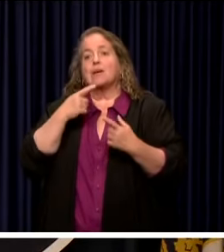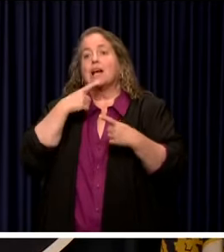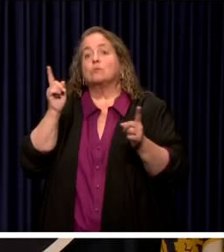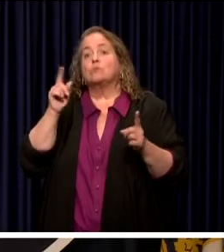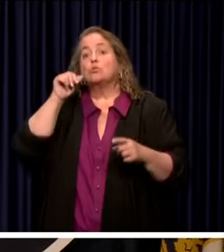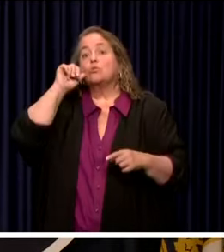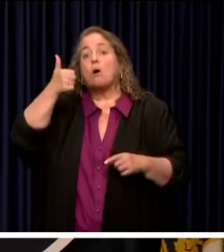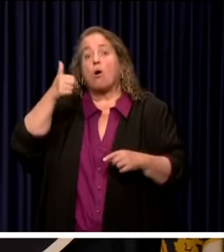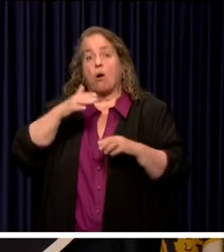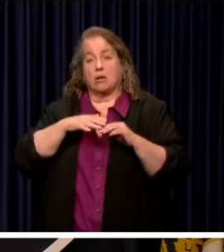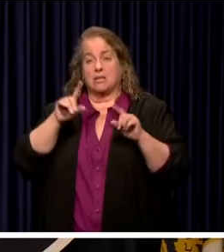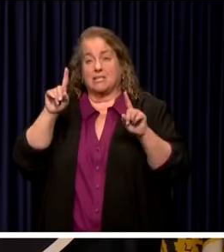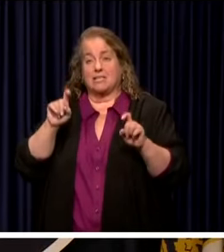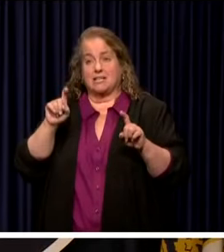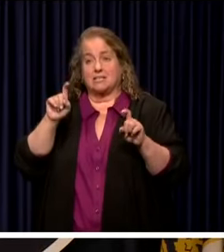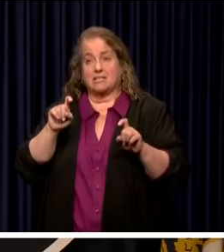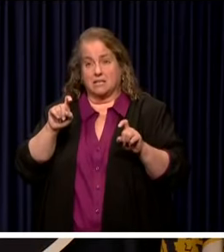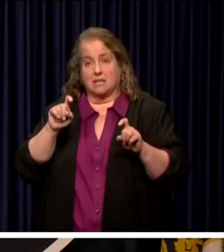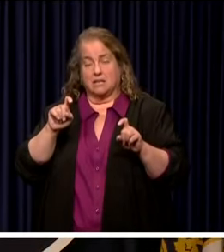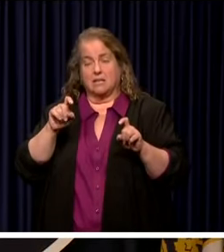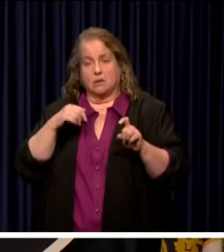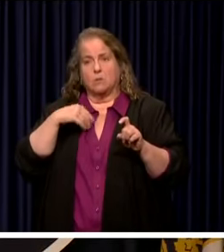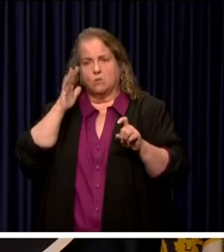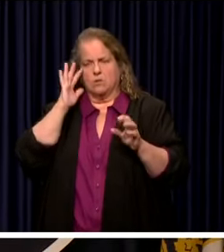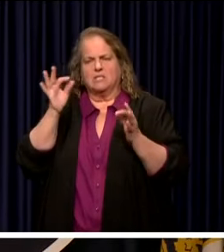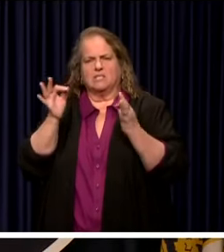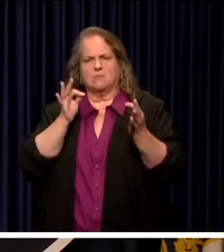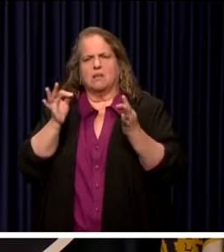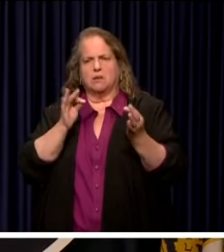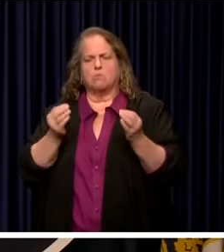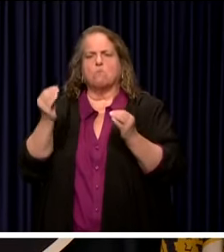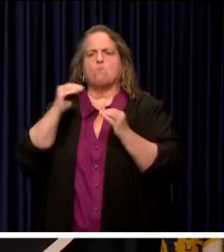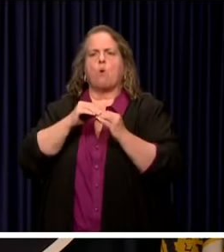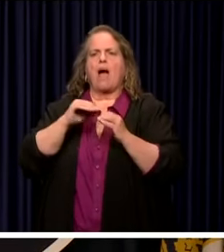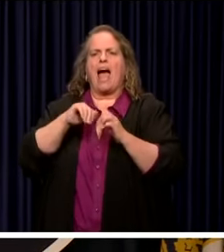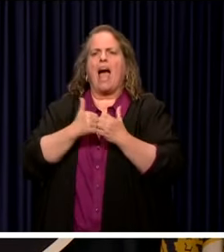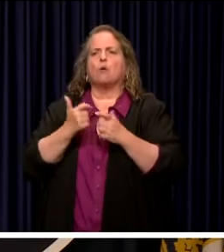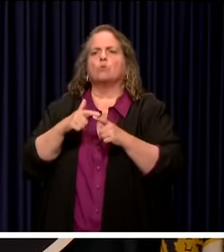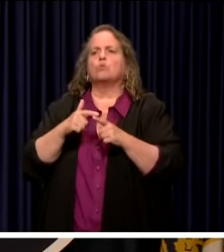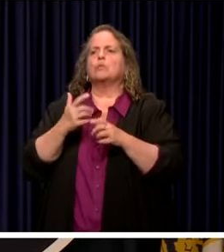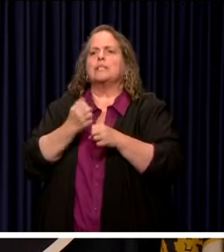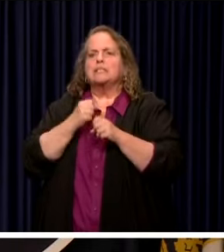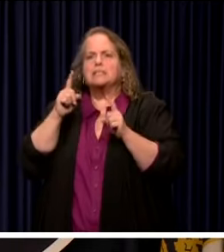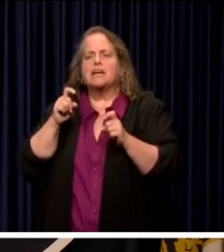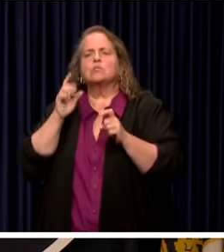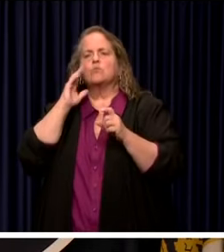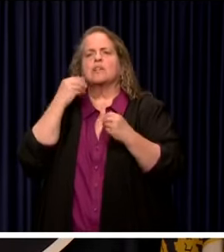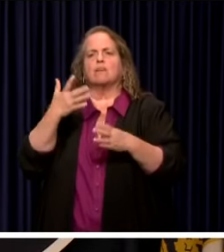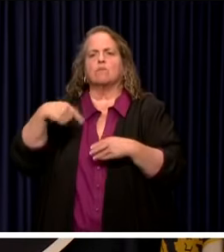COMPASSION.